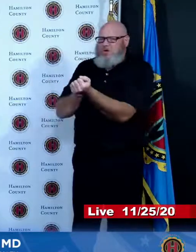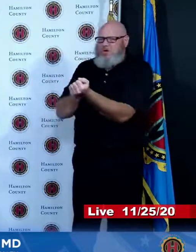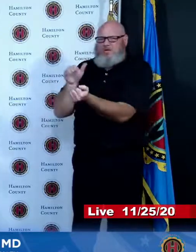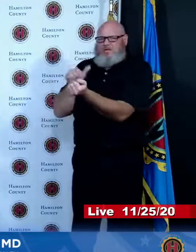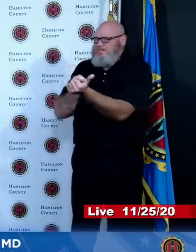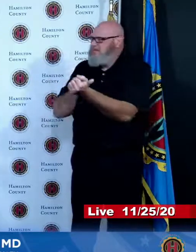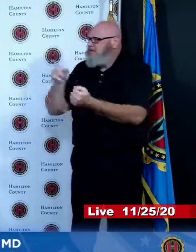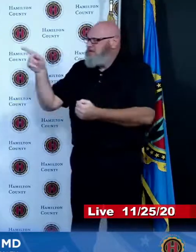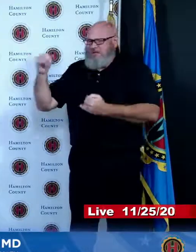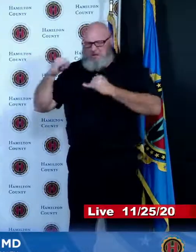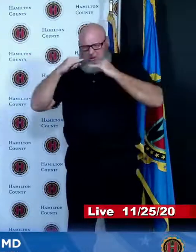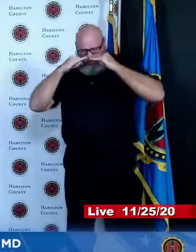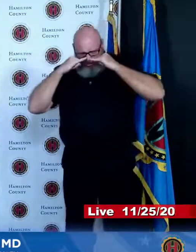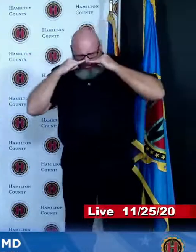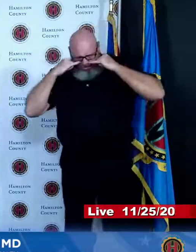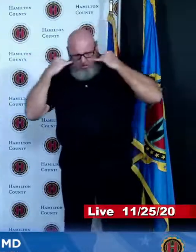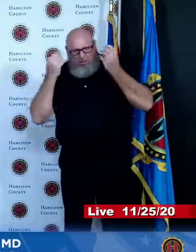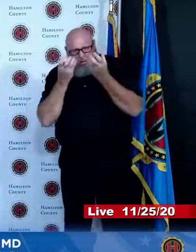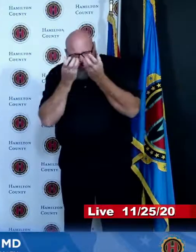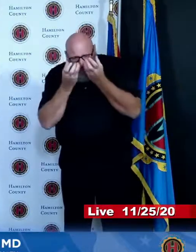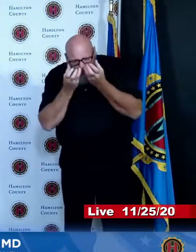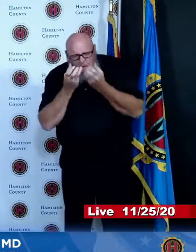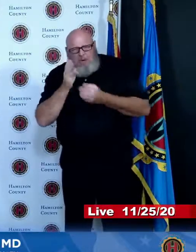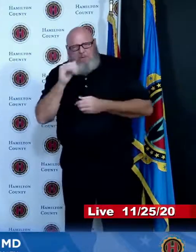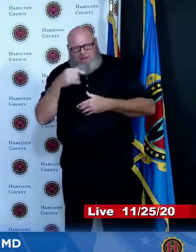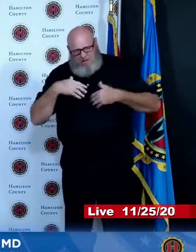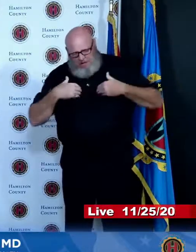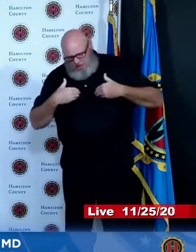longer days and not just the doctors and the nurses but also the respiratory therapists